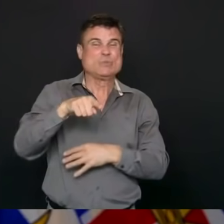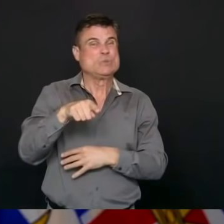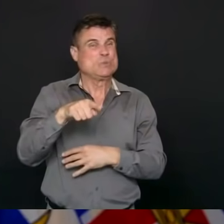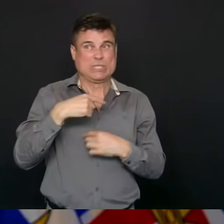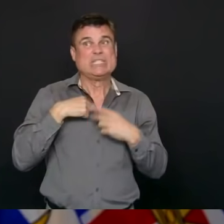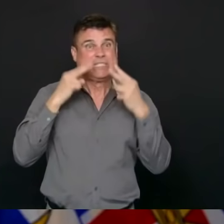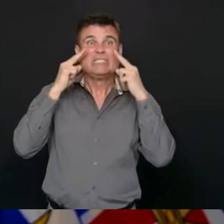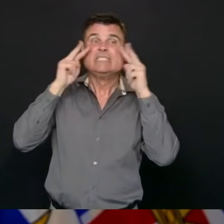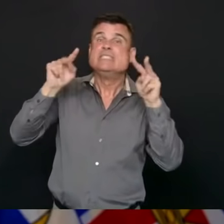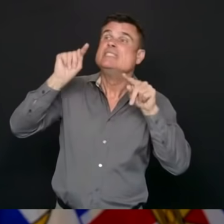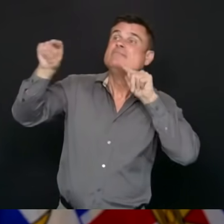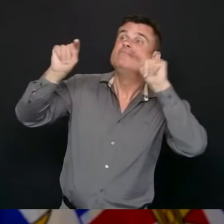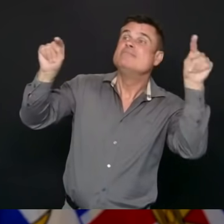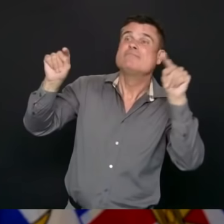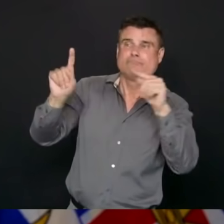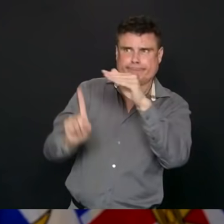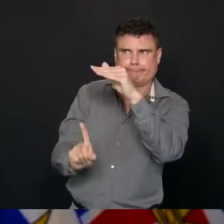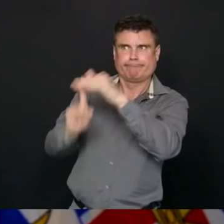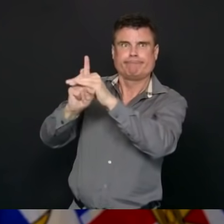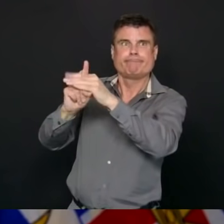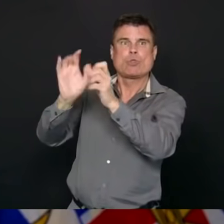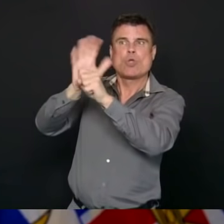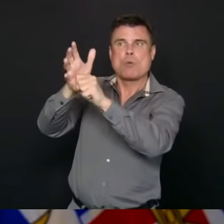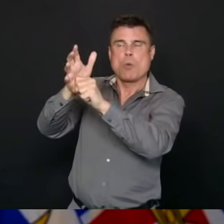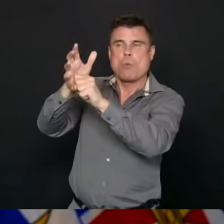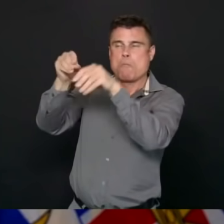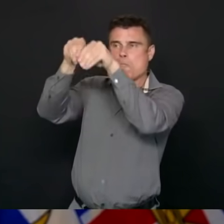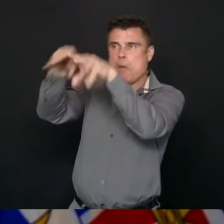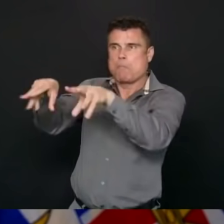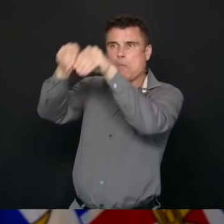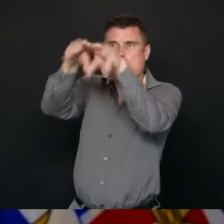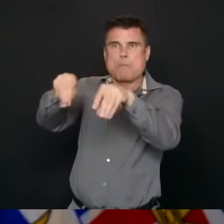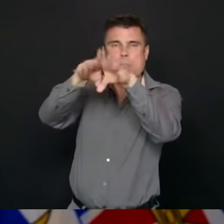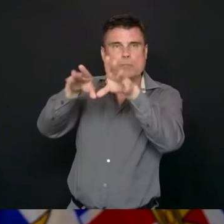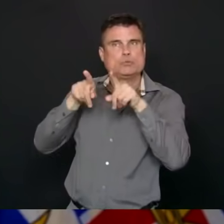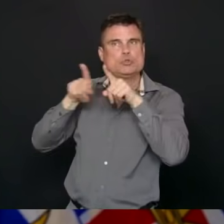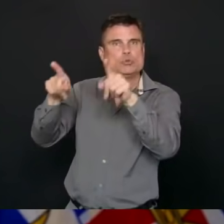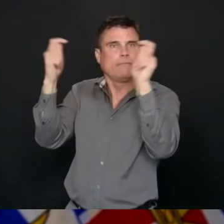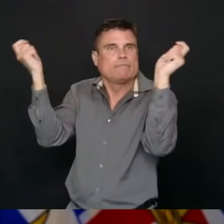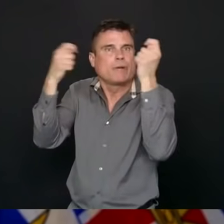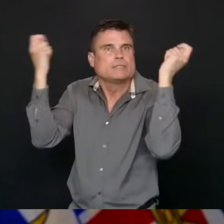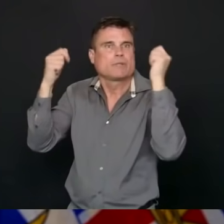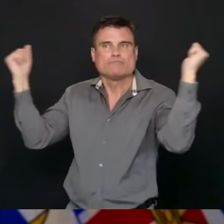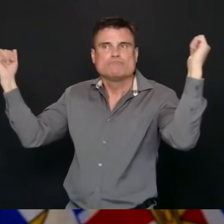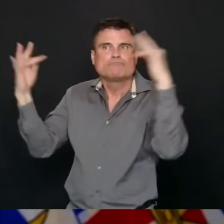environments where we have seen transmission of the virus. I look back to a large conference that was held